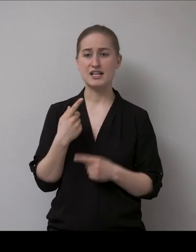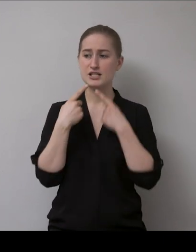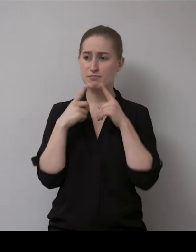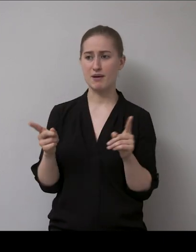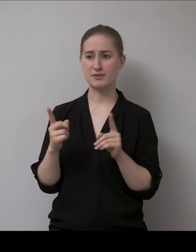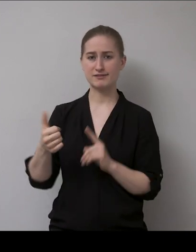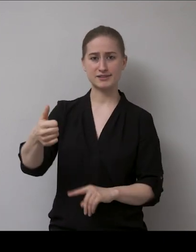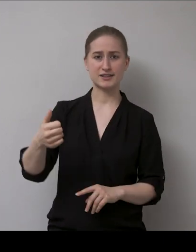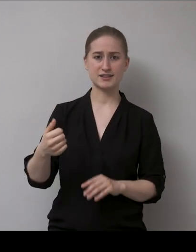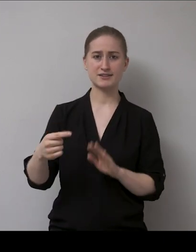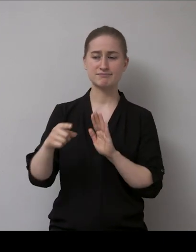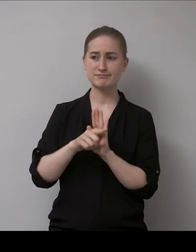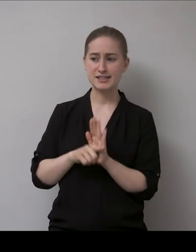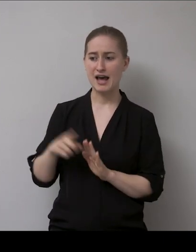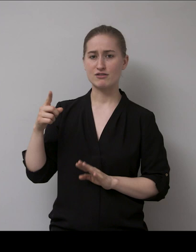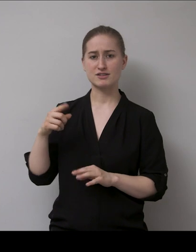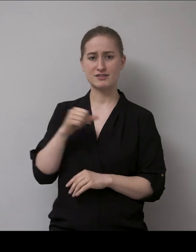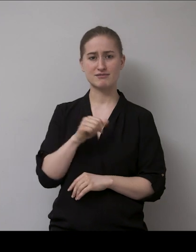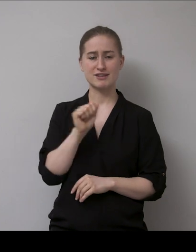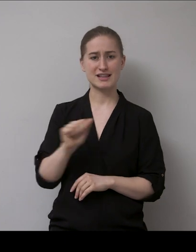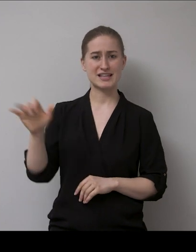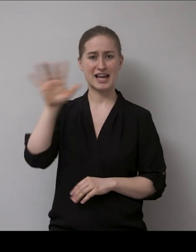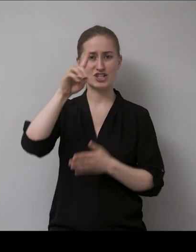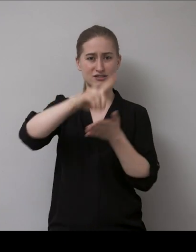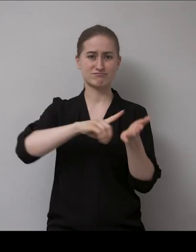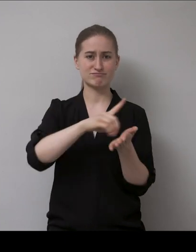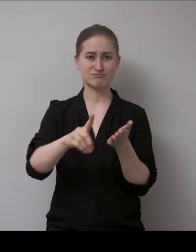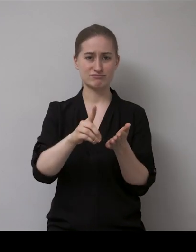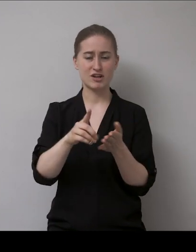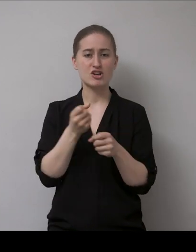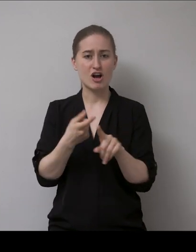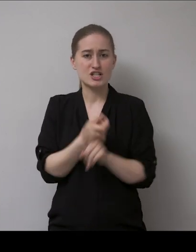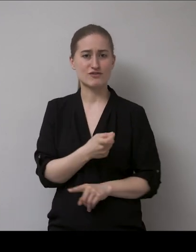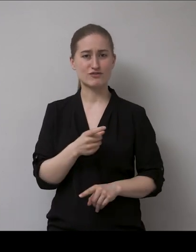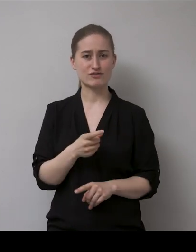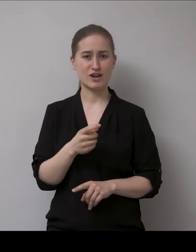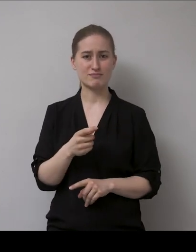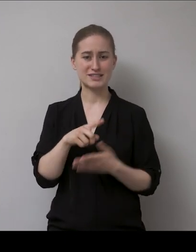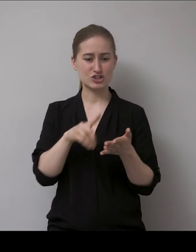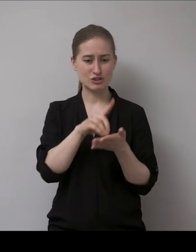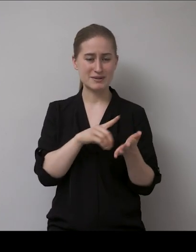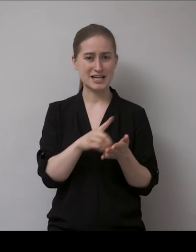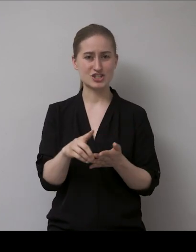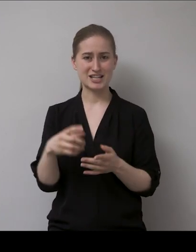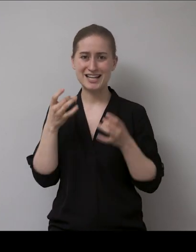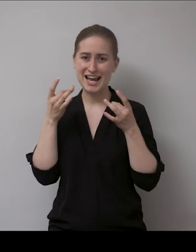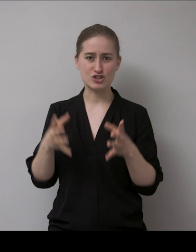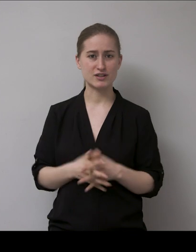that were fueled by disinformation and hatred. So to my generation, I say,